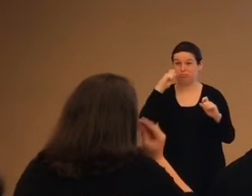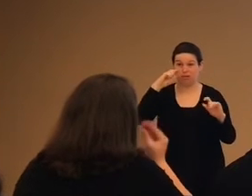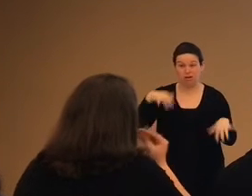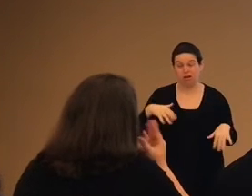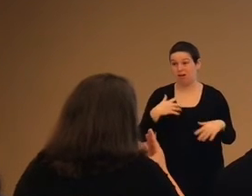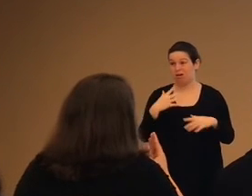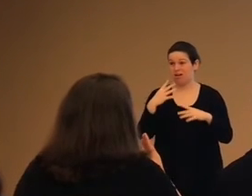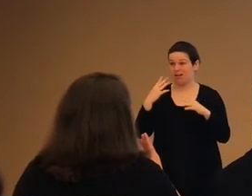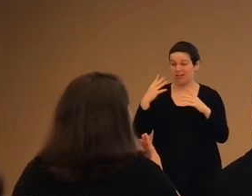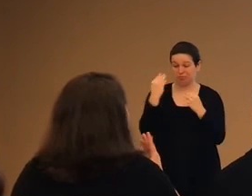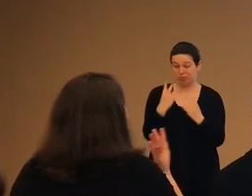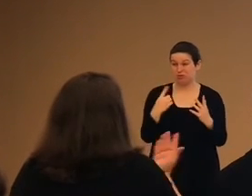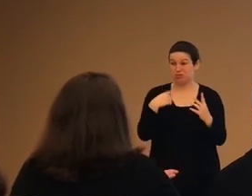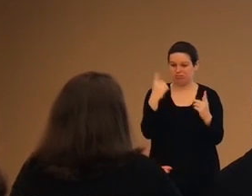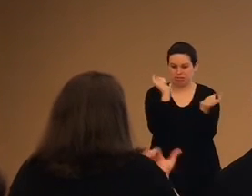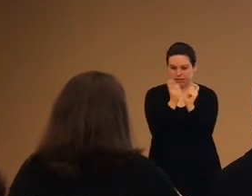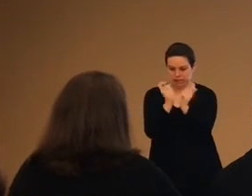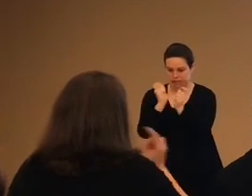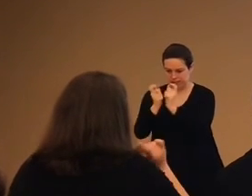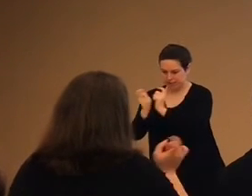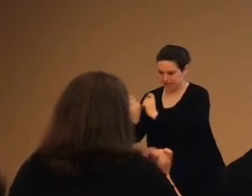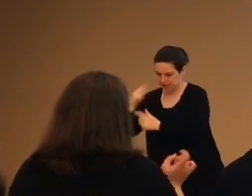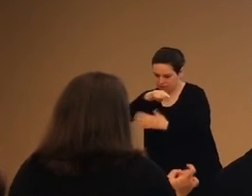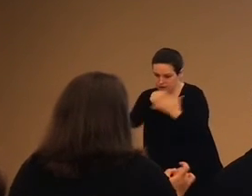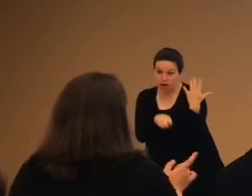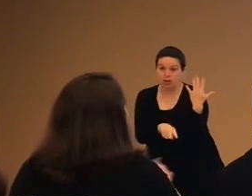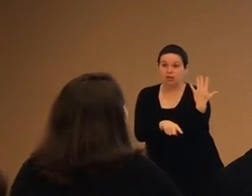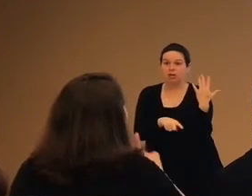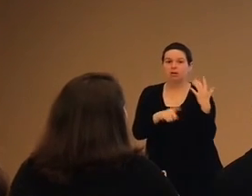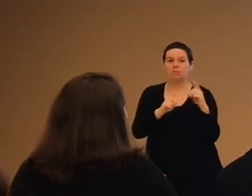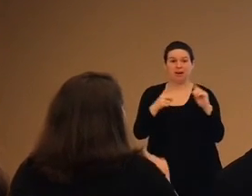Everything that we could change, and then we sat down as our accessibility committee